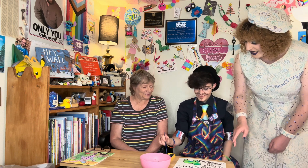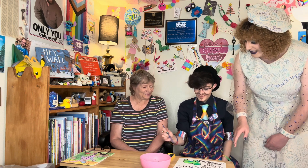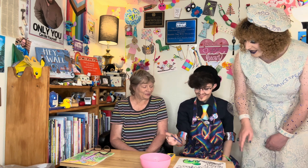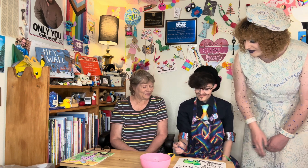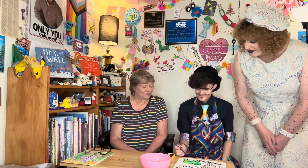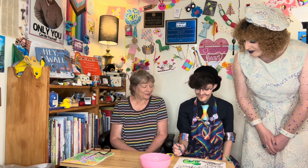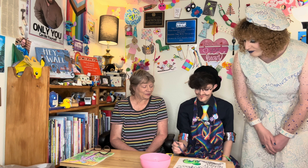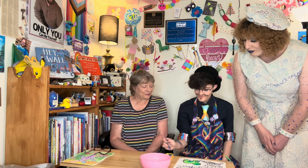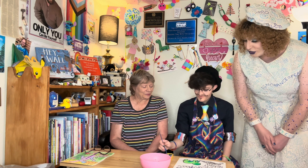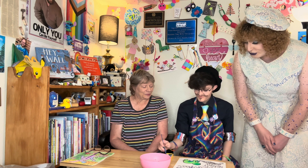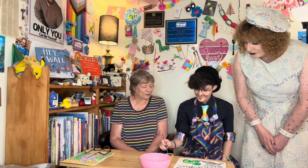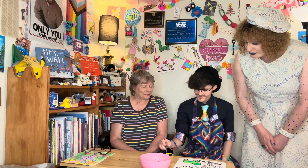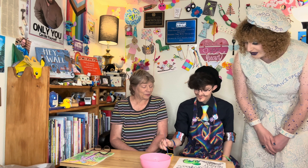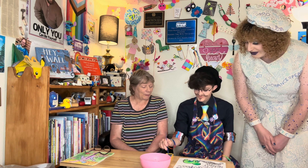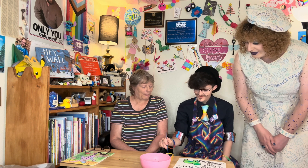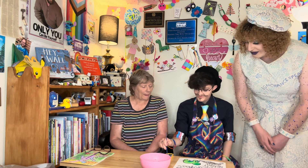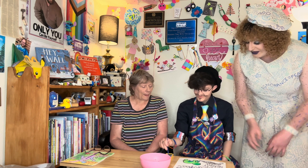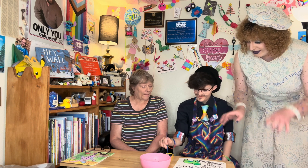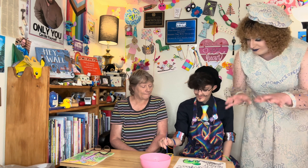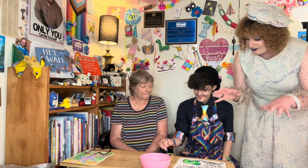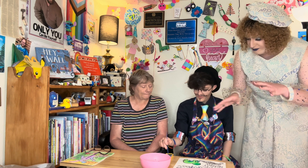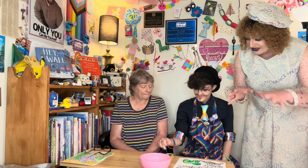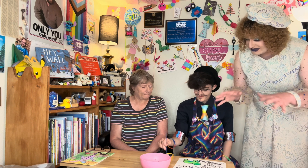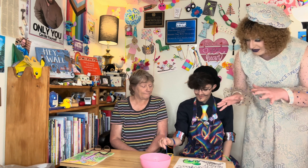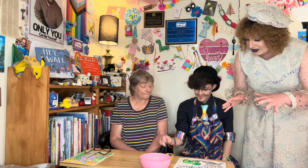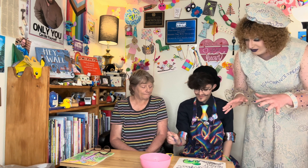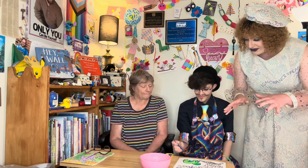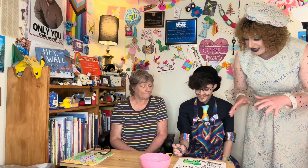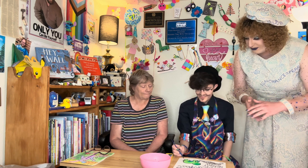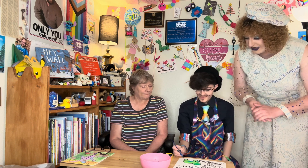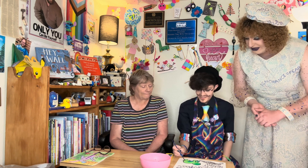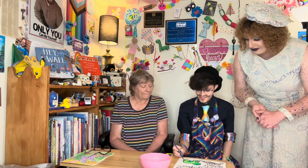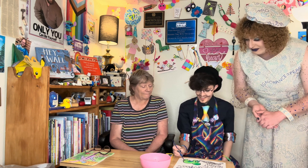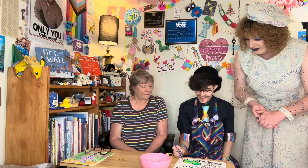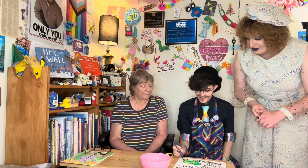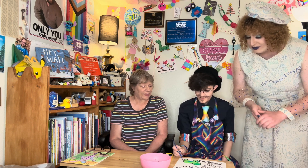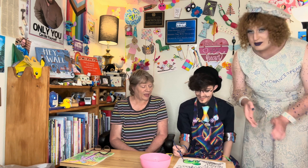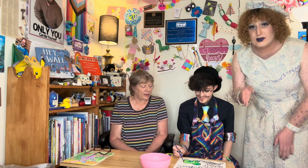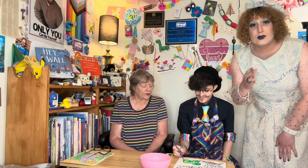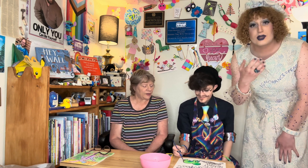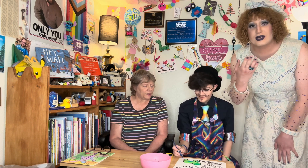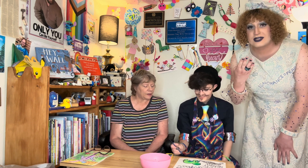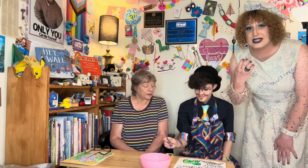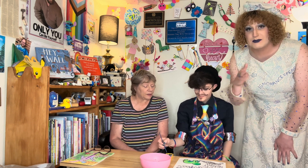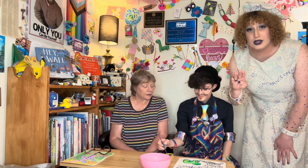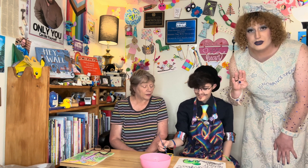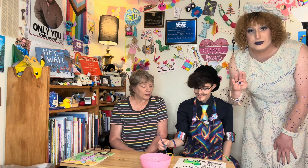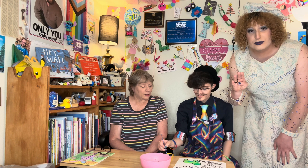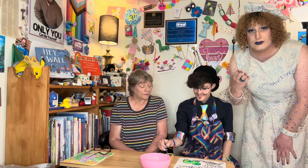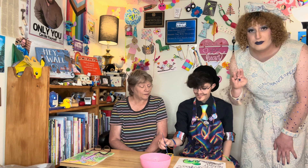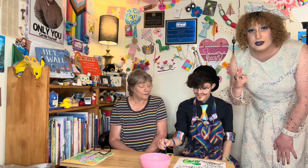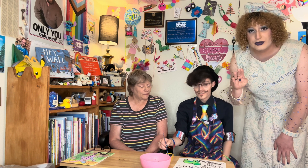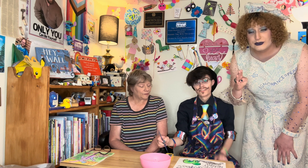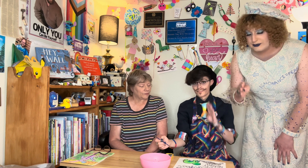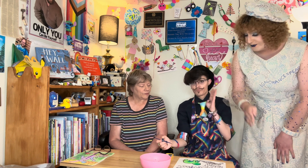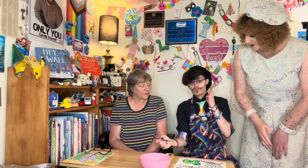taking some blue, and mixing the colors that way. We learned how to sign "blue." "Blue."